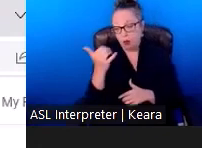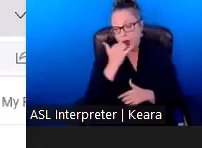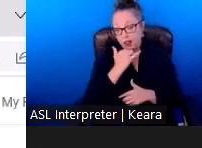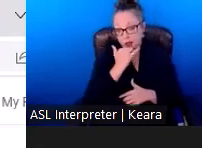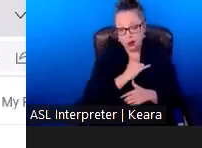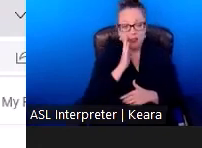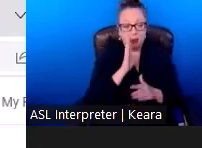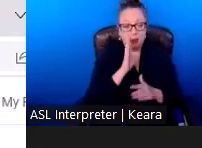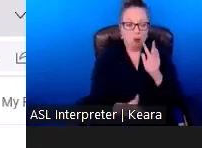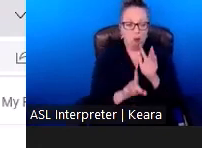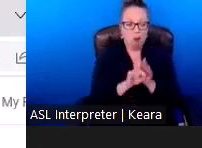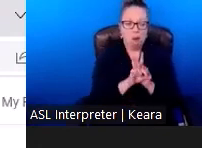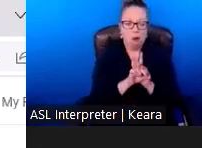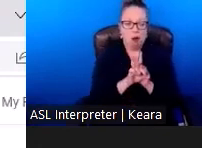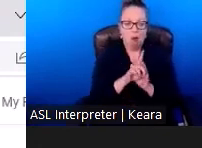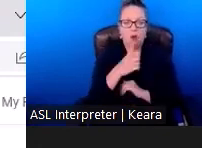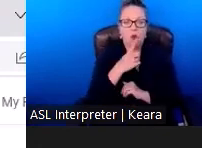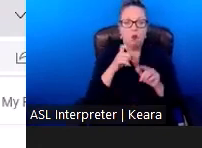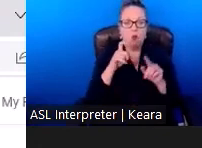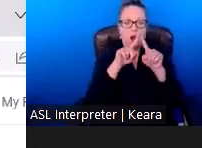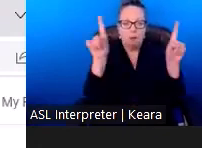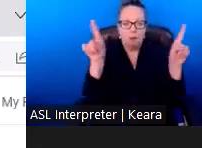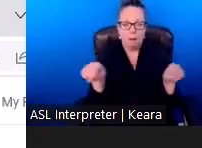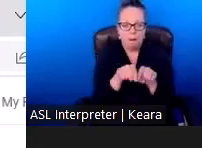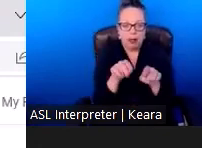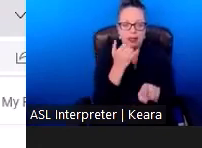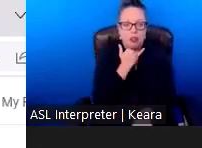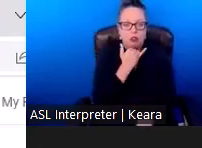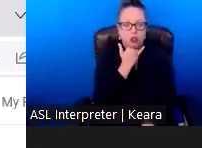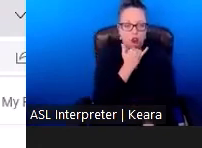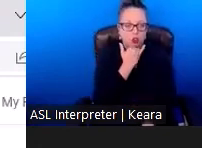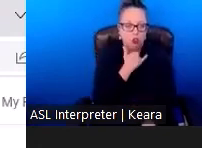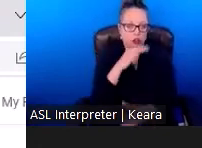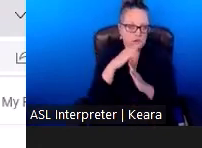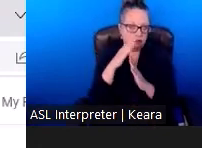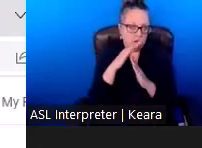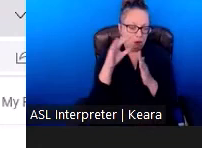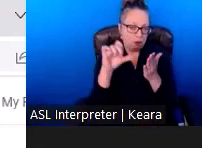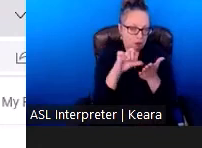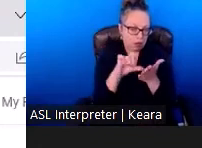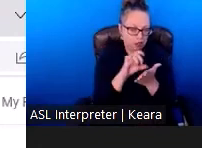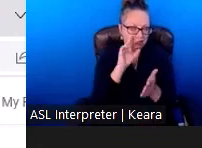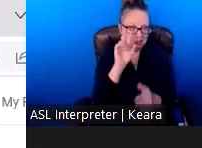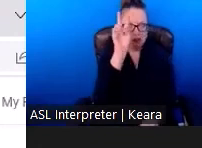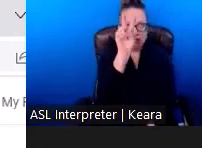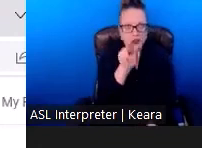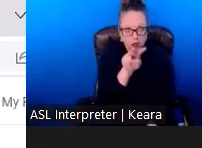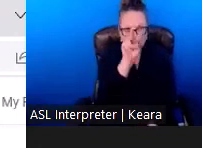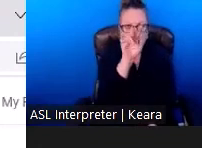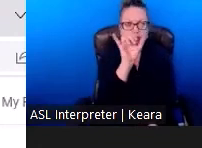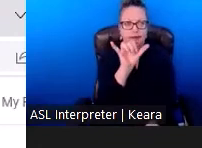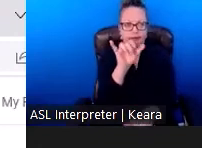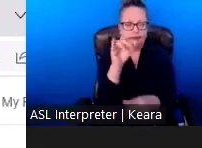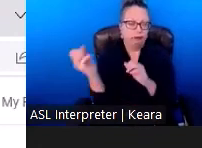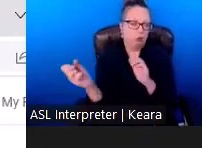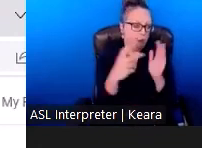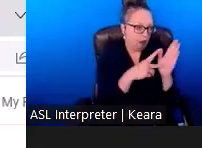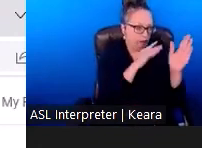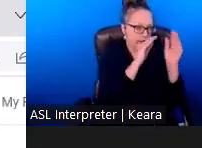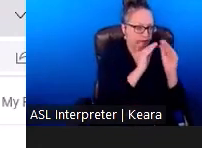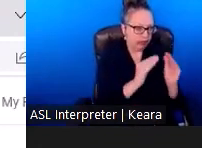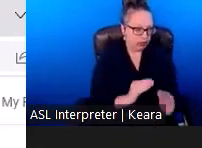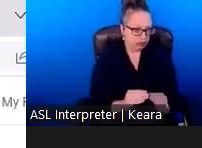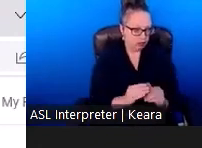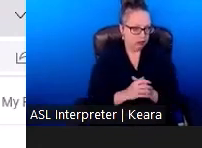error box at the top of the page and should make the appropriate corrections to the application.